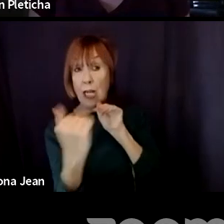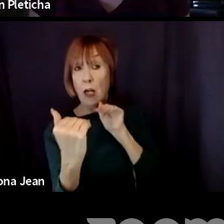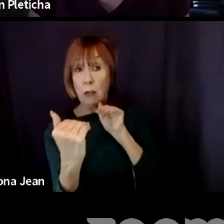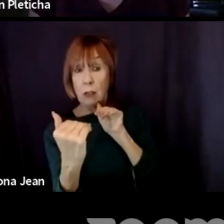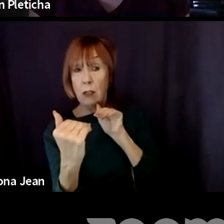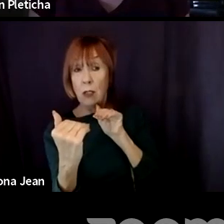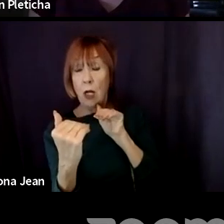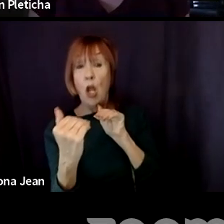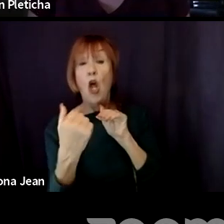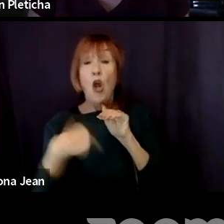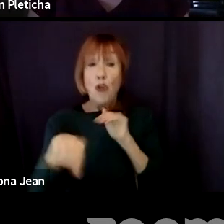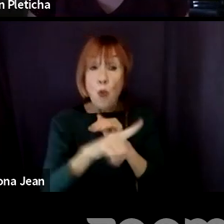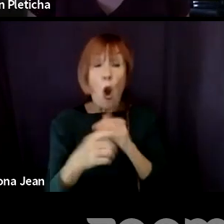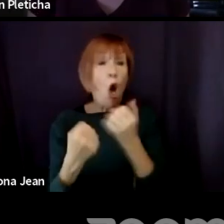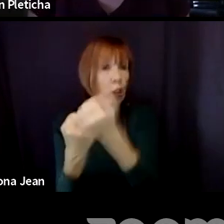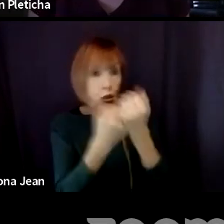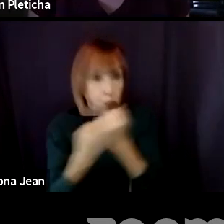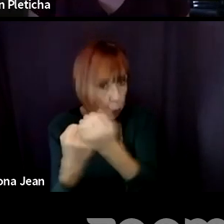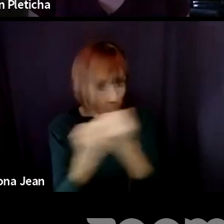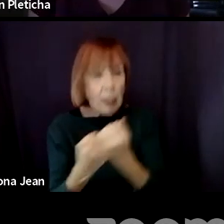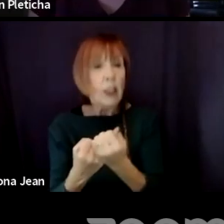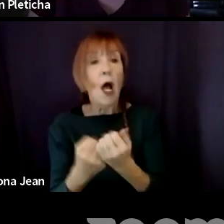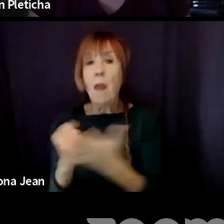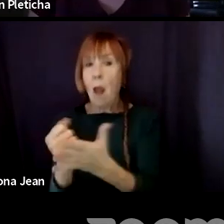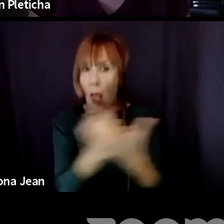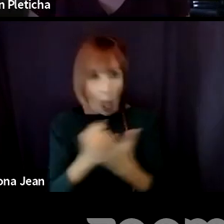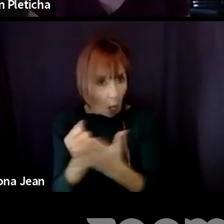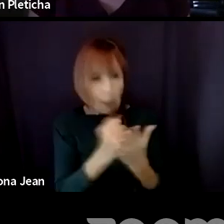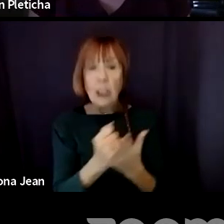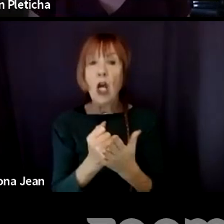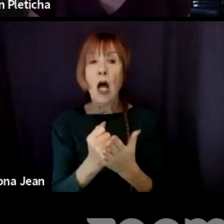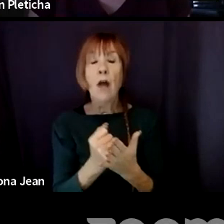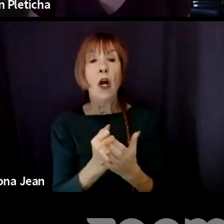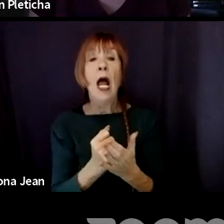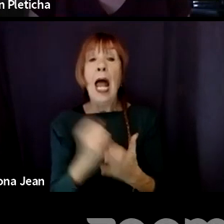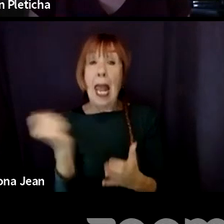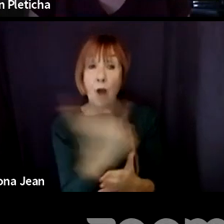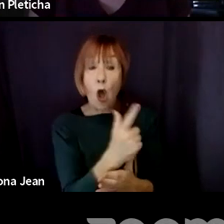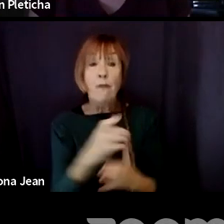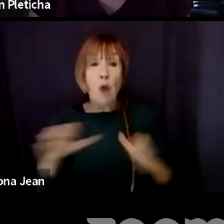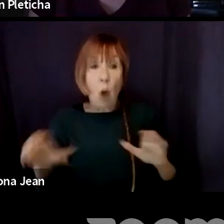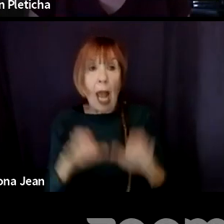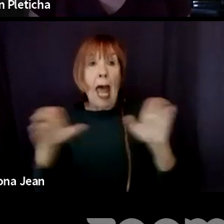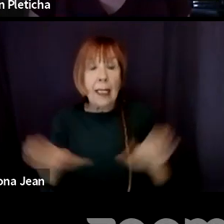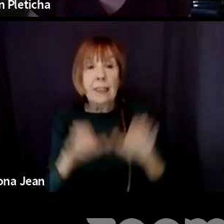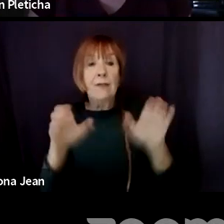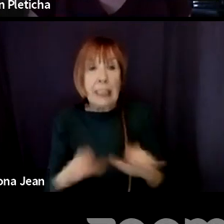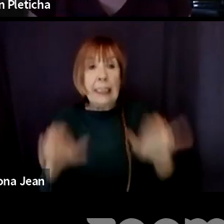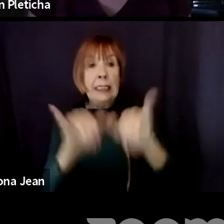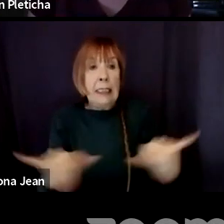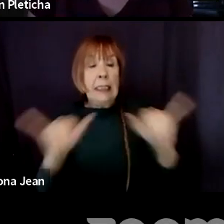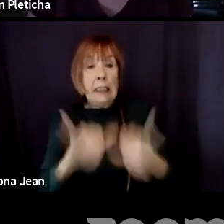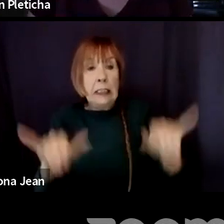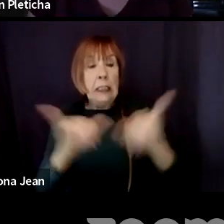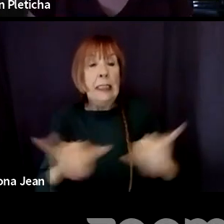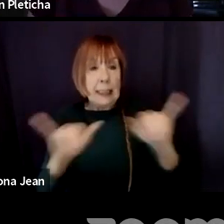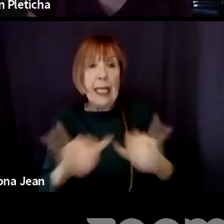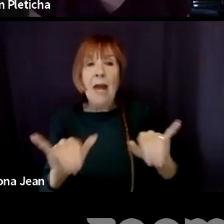in each other's careers and you're all actively pursuing the same thing and you're around the same level.